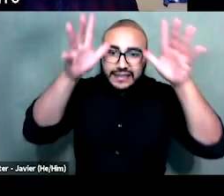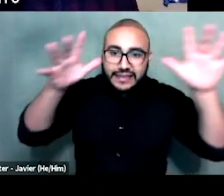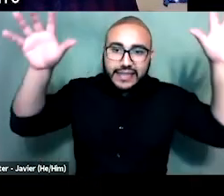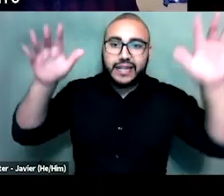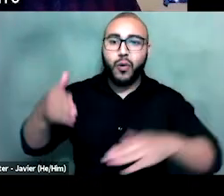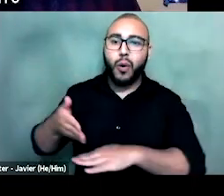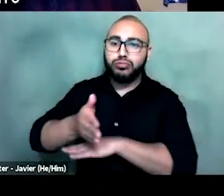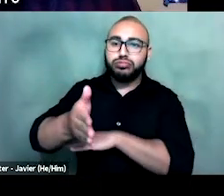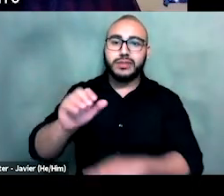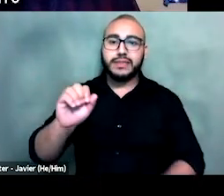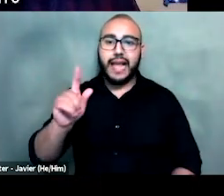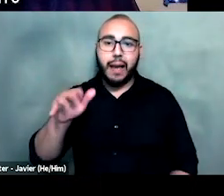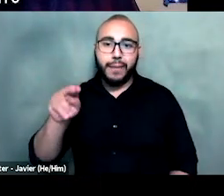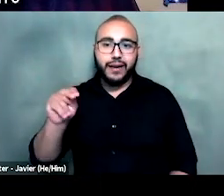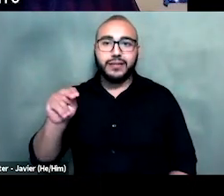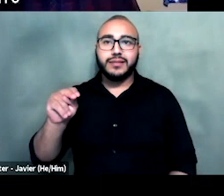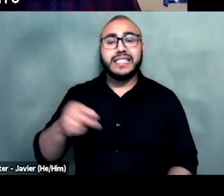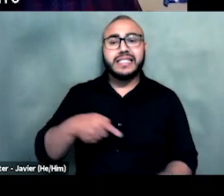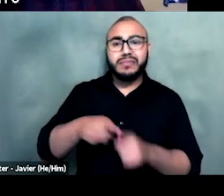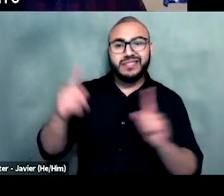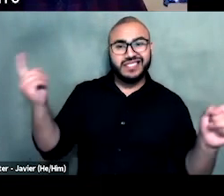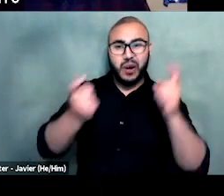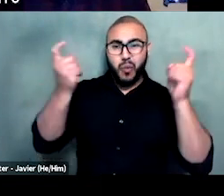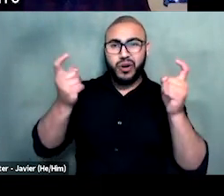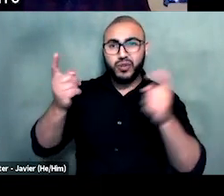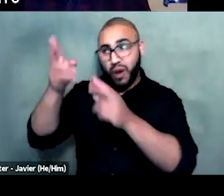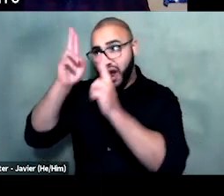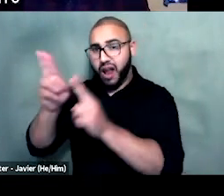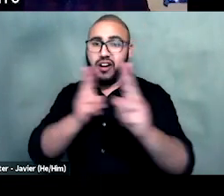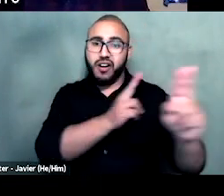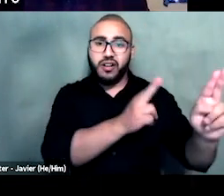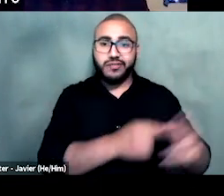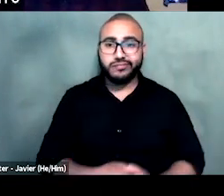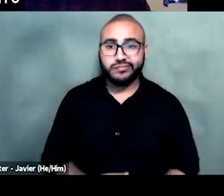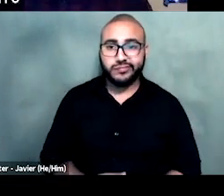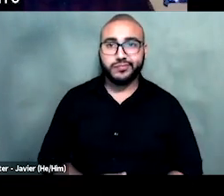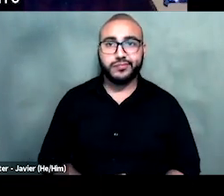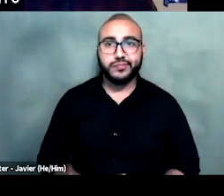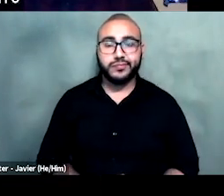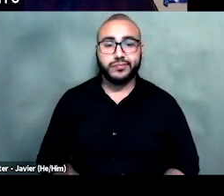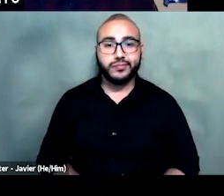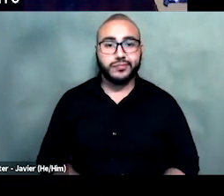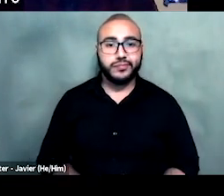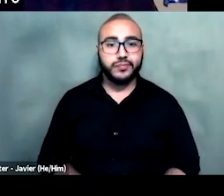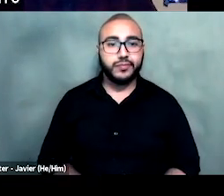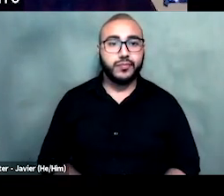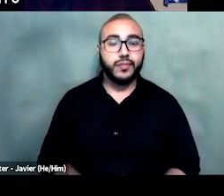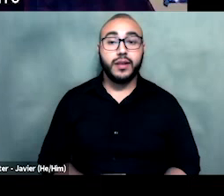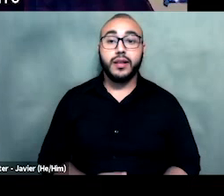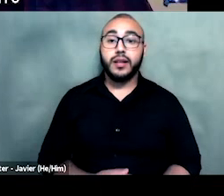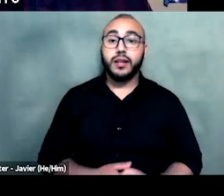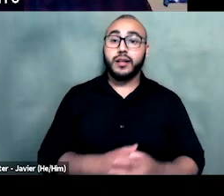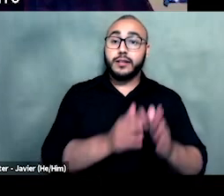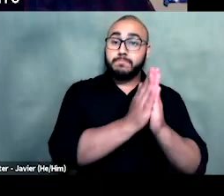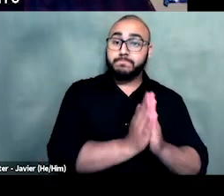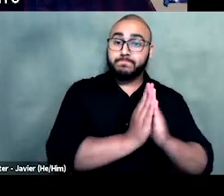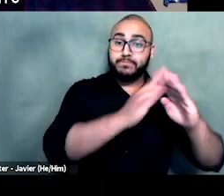performed to honor the salmon, to honor the bison. Shrines or temples can be found about